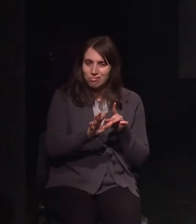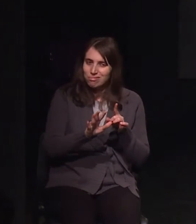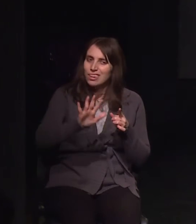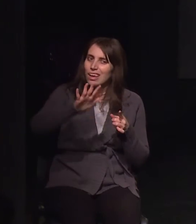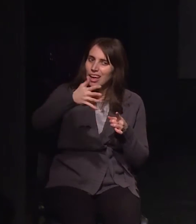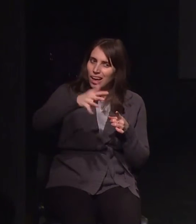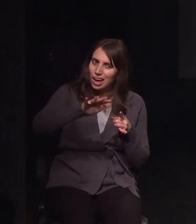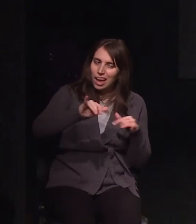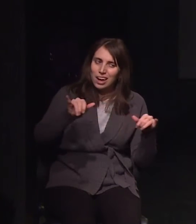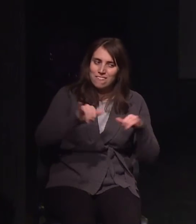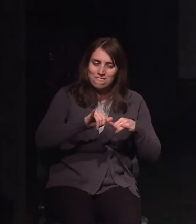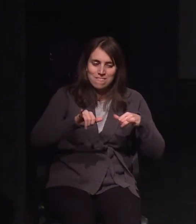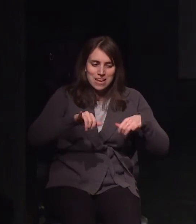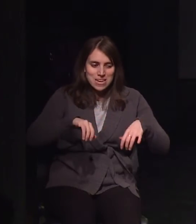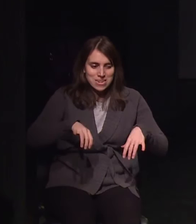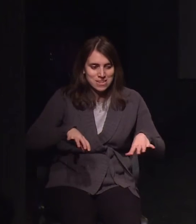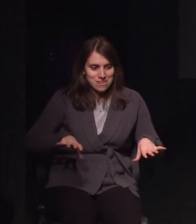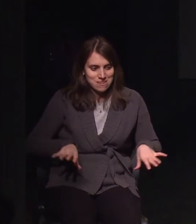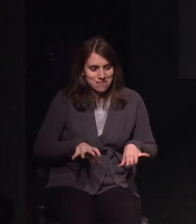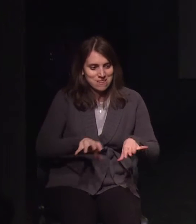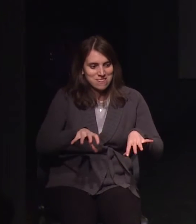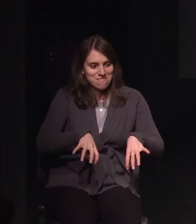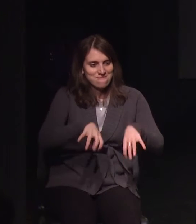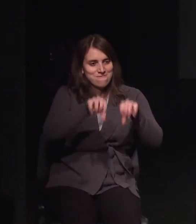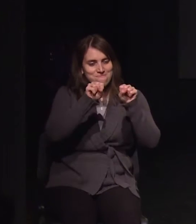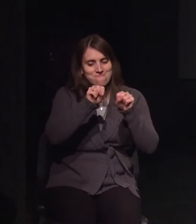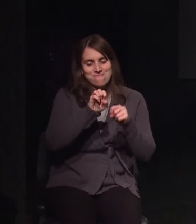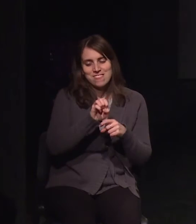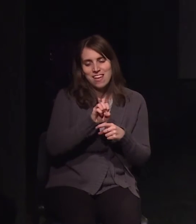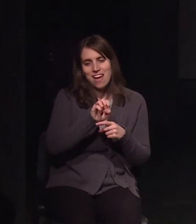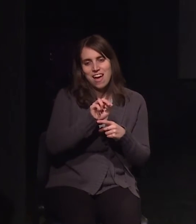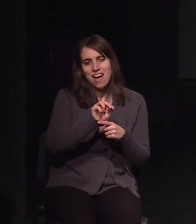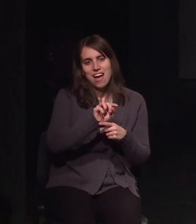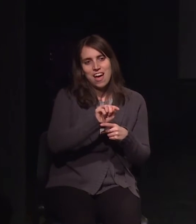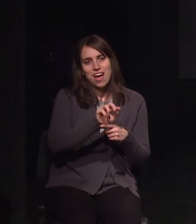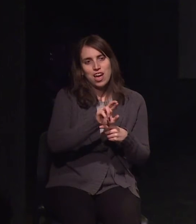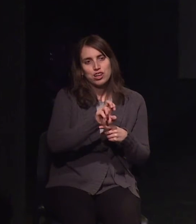It was a moment where you could do something, so you twist a little bit and make it happen.